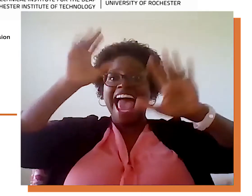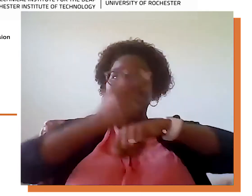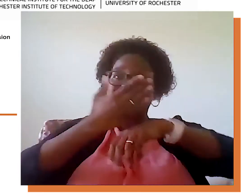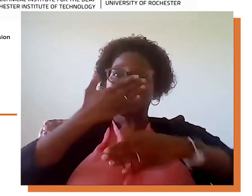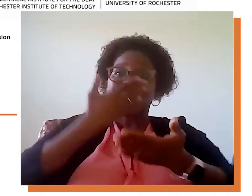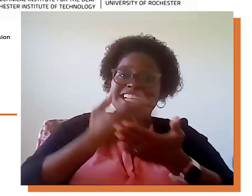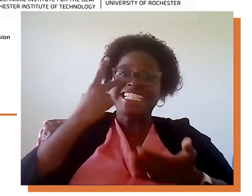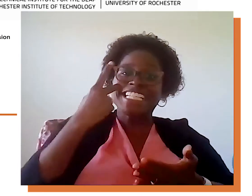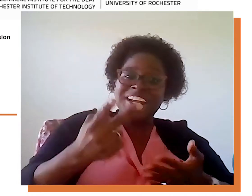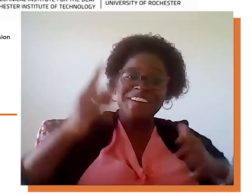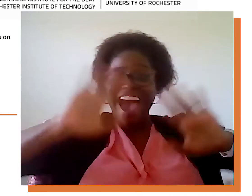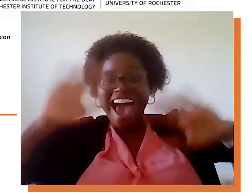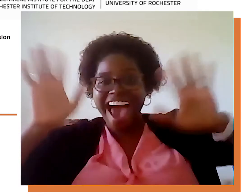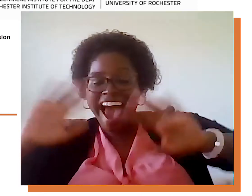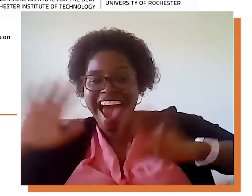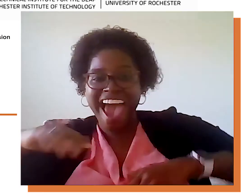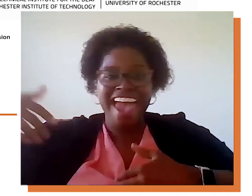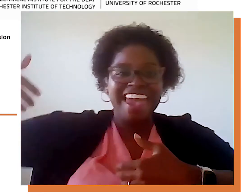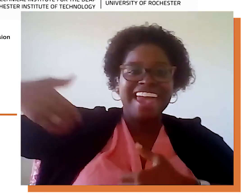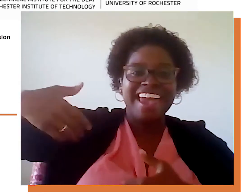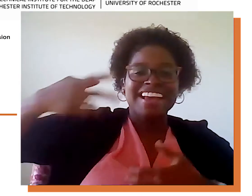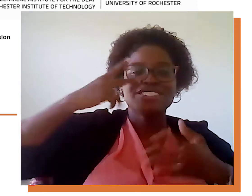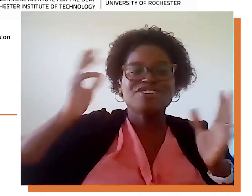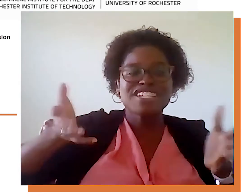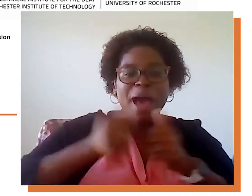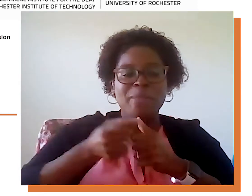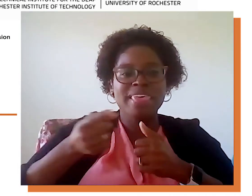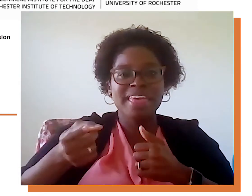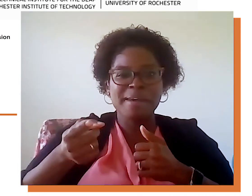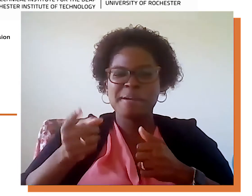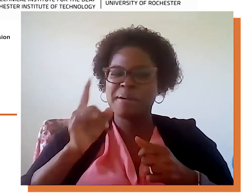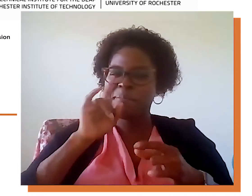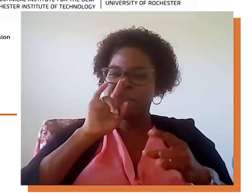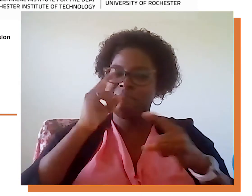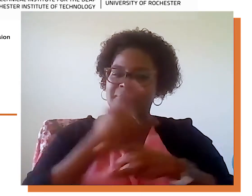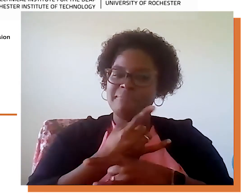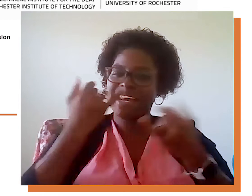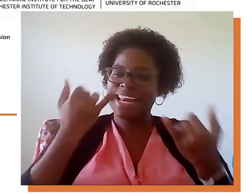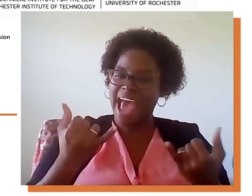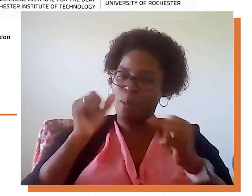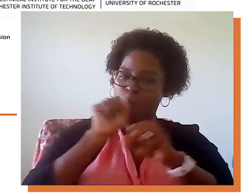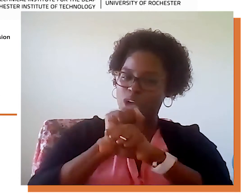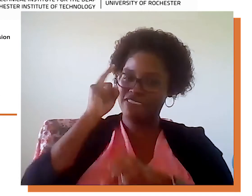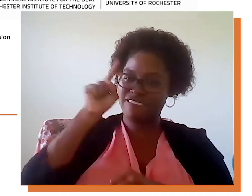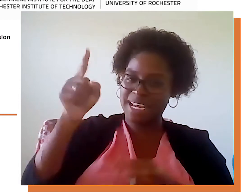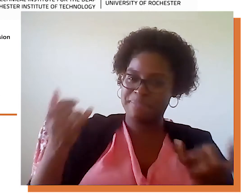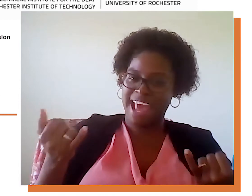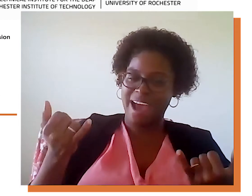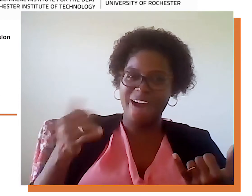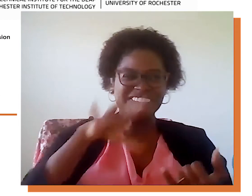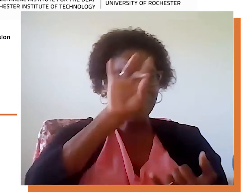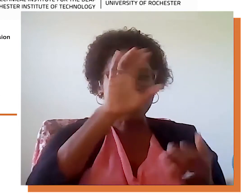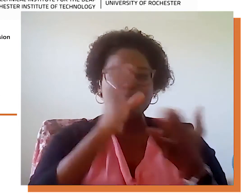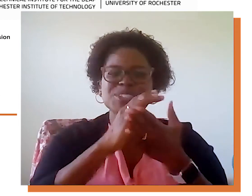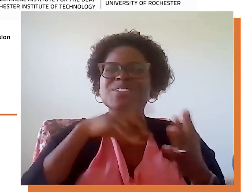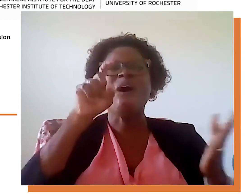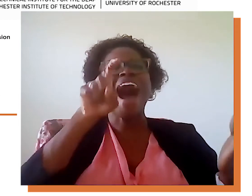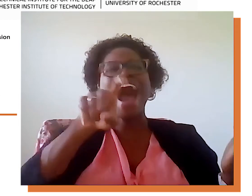except for this one picture here with Jerry Buckley. And how ironic that he came to an N.T.I.D. Alumni Association event